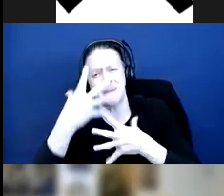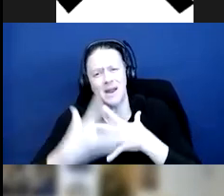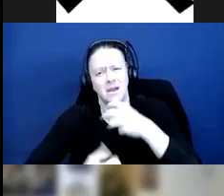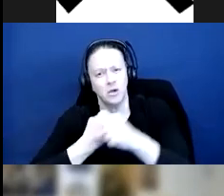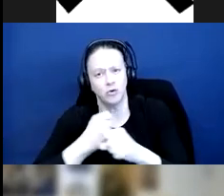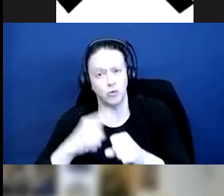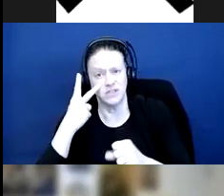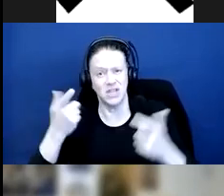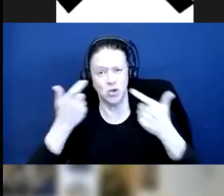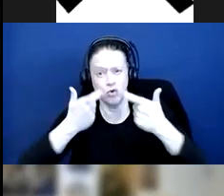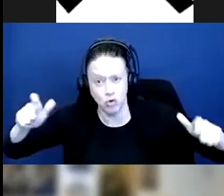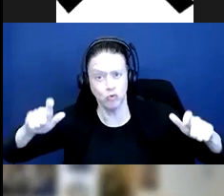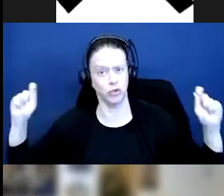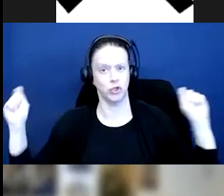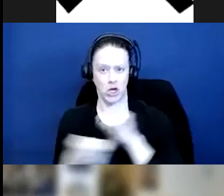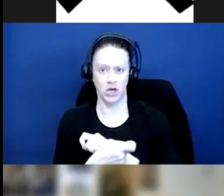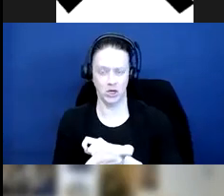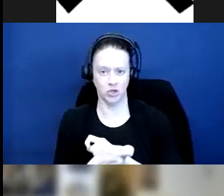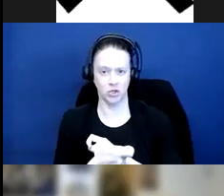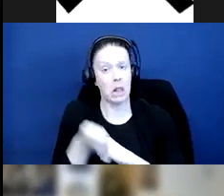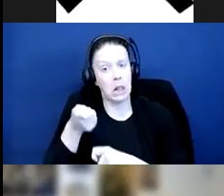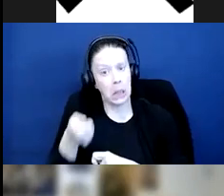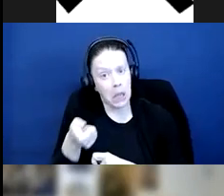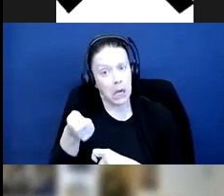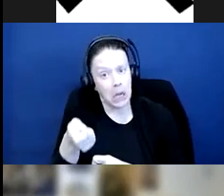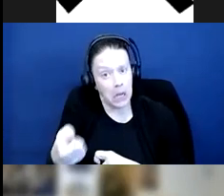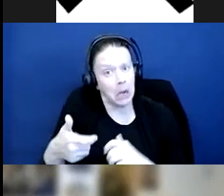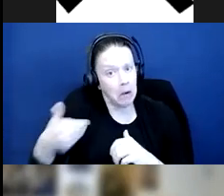As an example, the health care reform effort